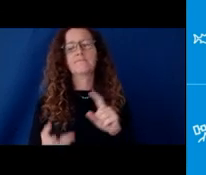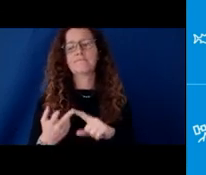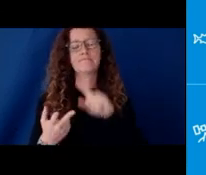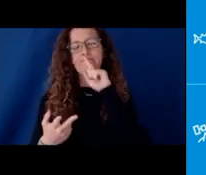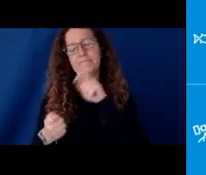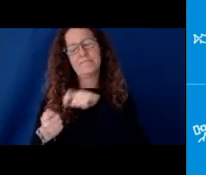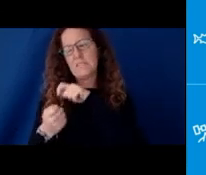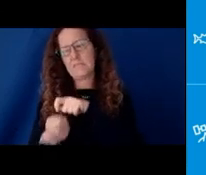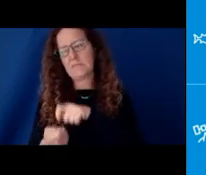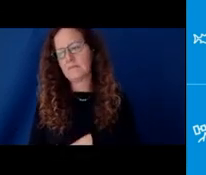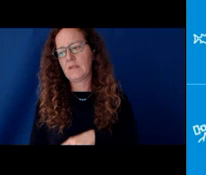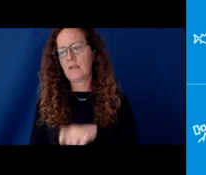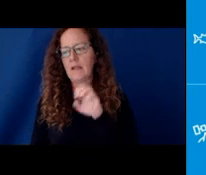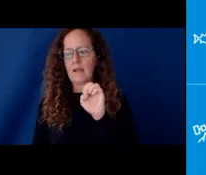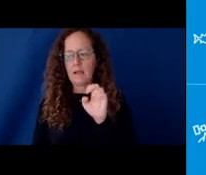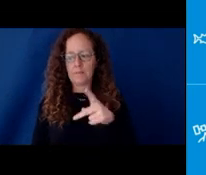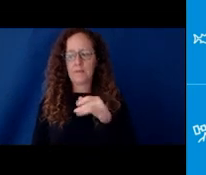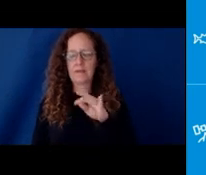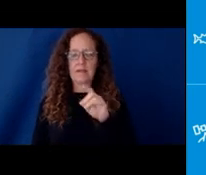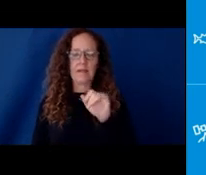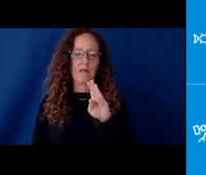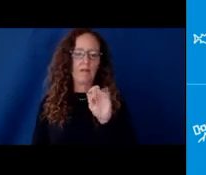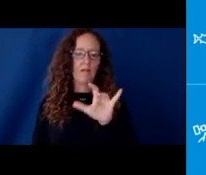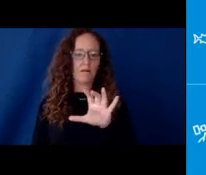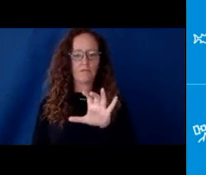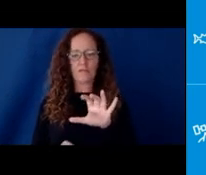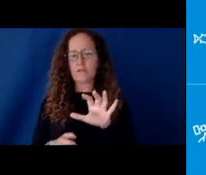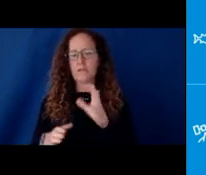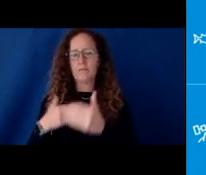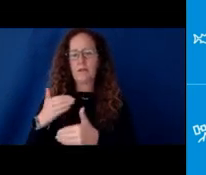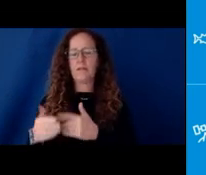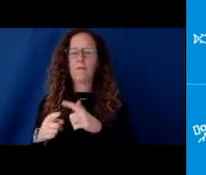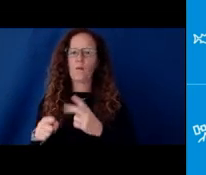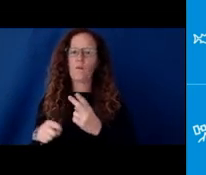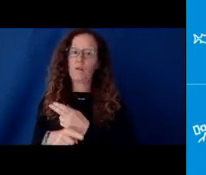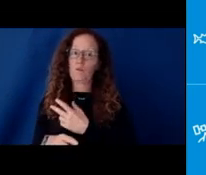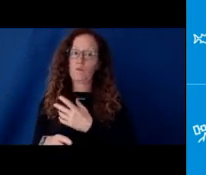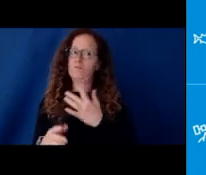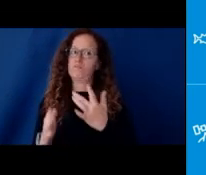but we used state-of-the-art methods in epidemiology, and these methods have been